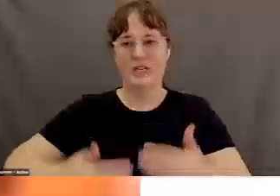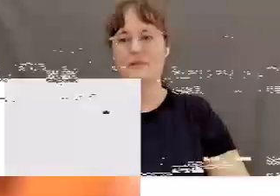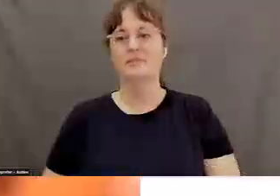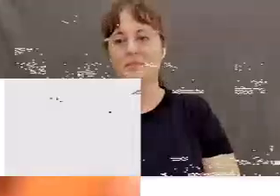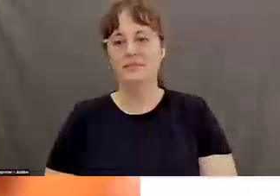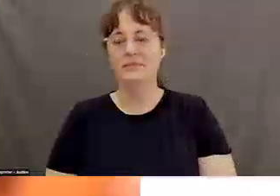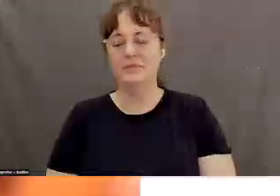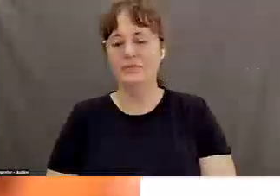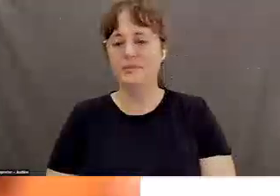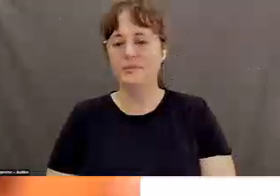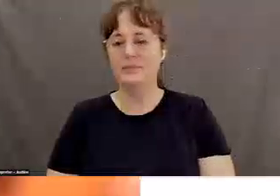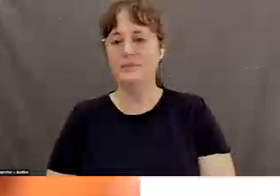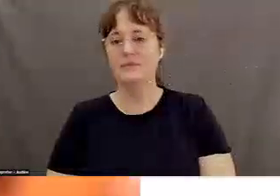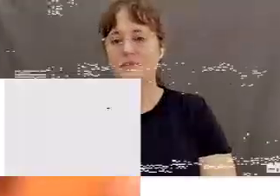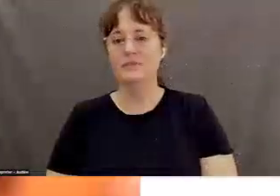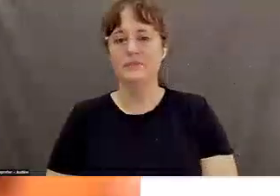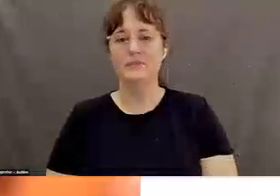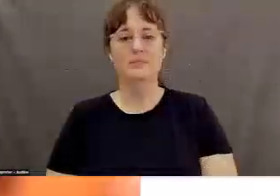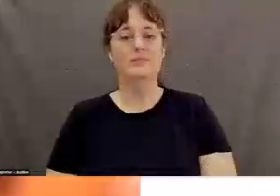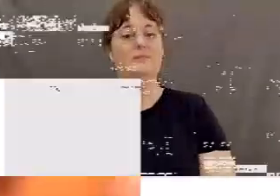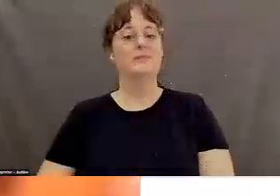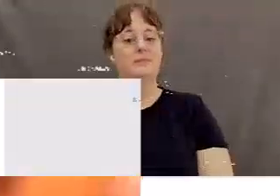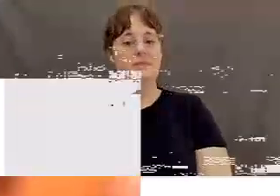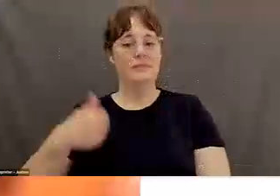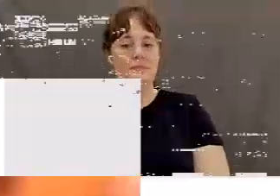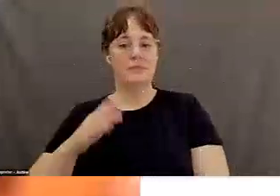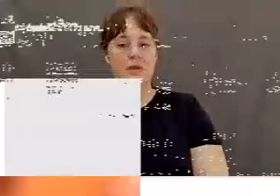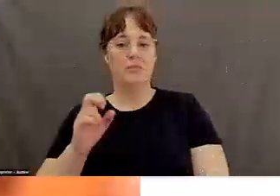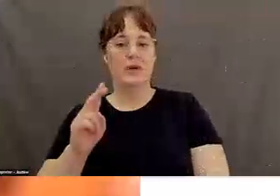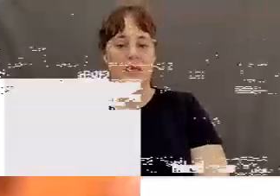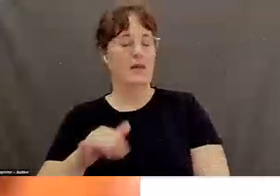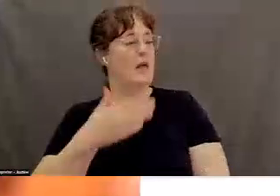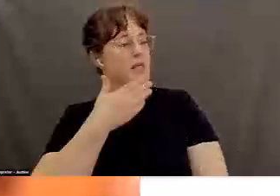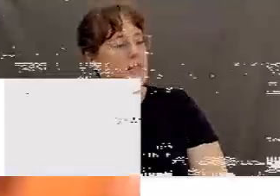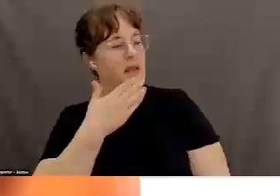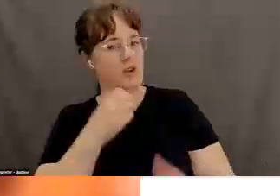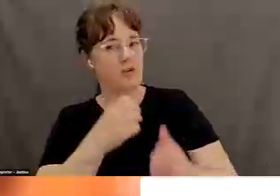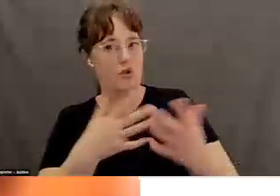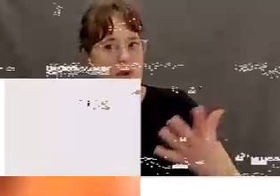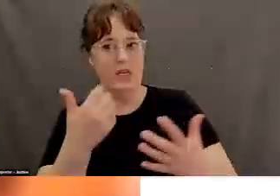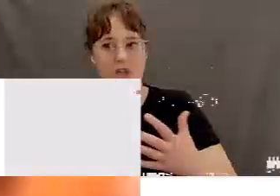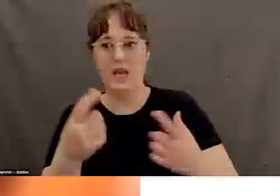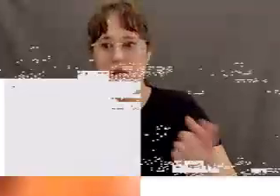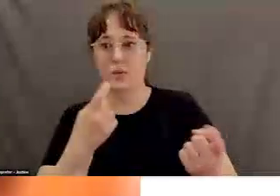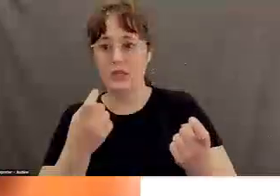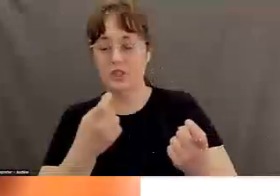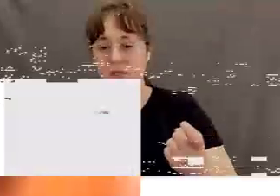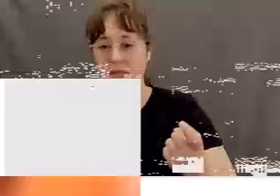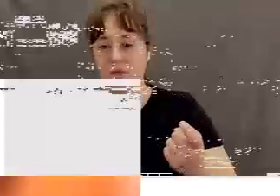Boardroom: Thank you so much. Are there any questions for our team today on these Two items.